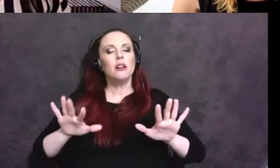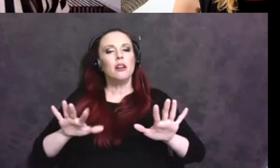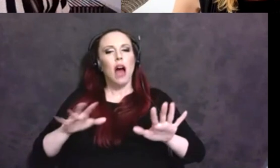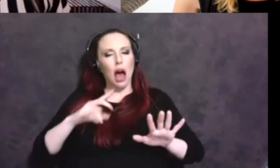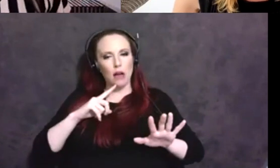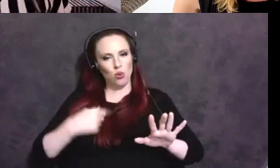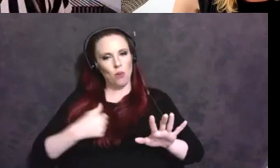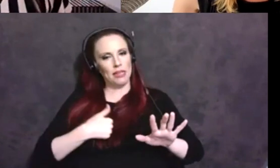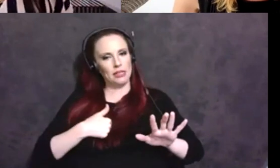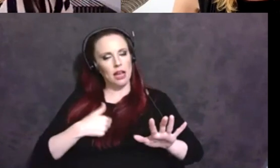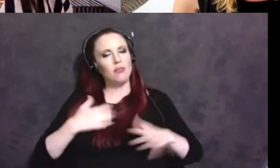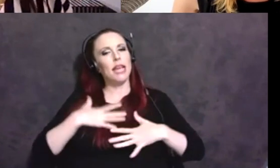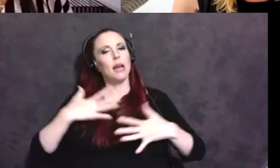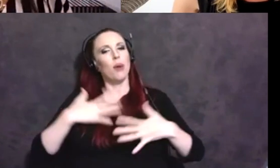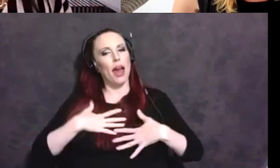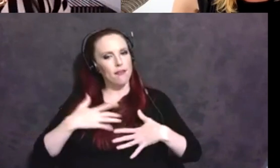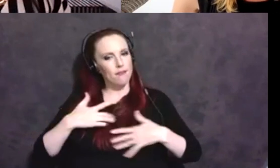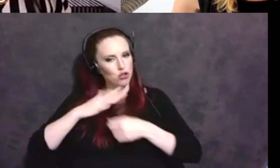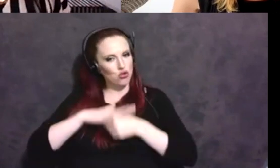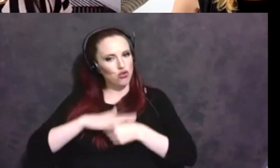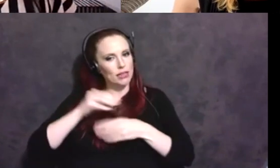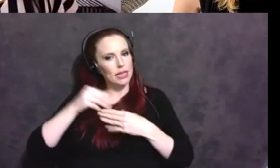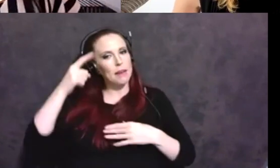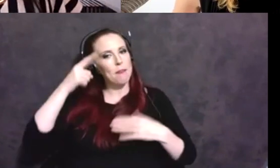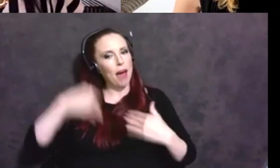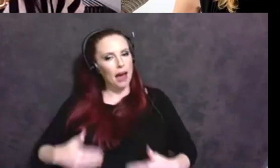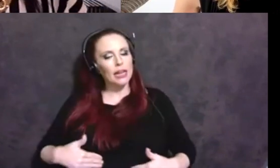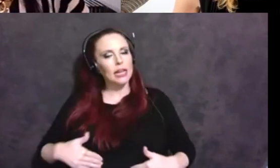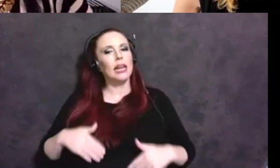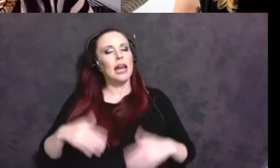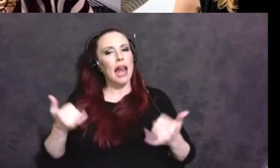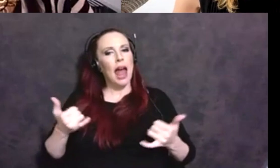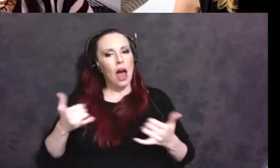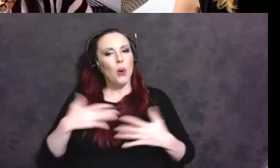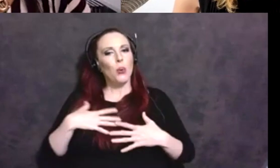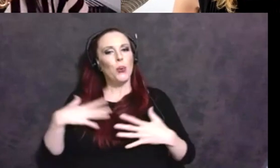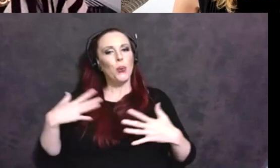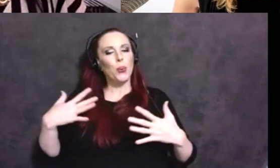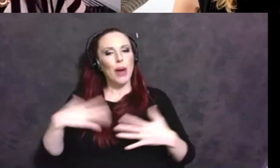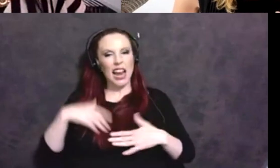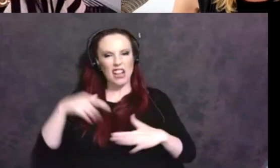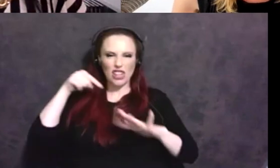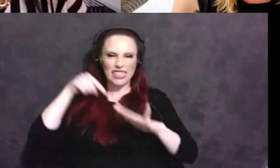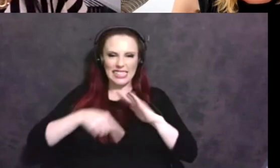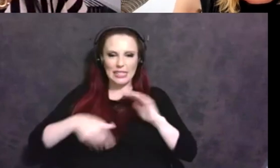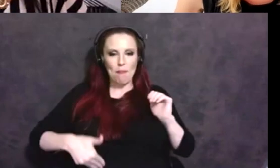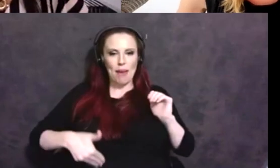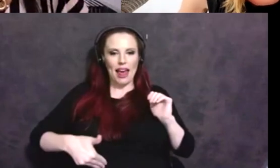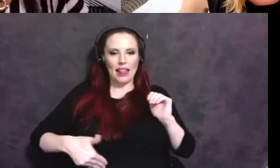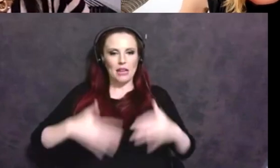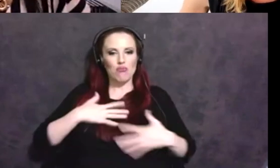and as I am walking back to my desk, I feel stressed. I said to myself, take a breath,